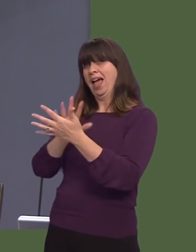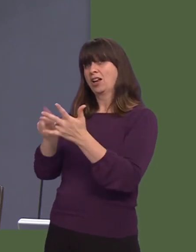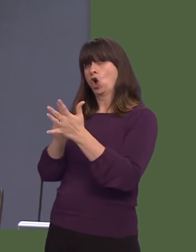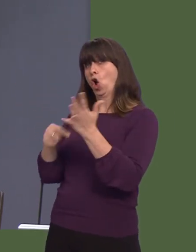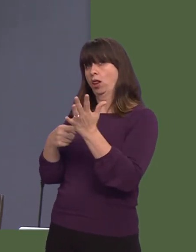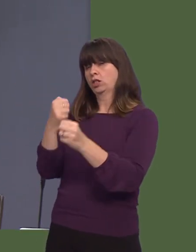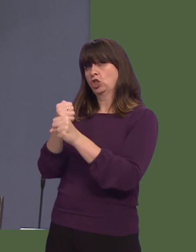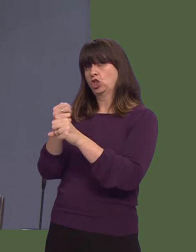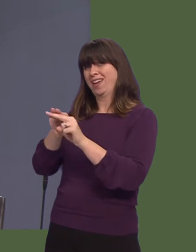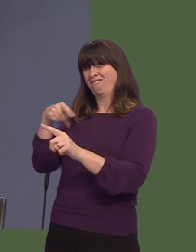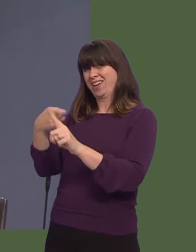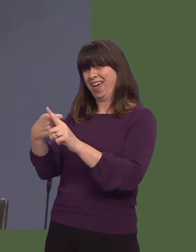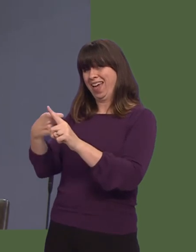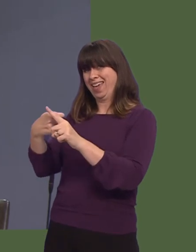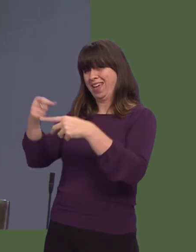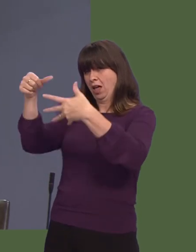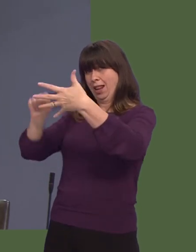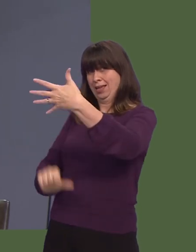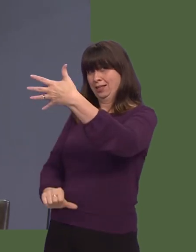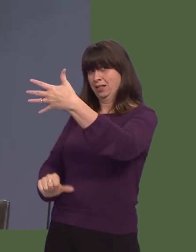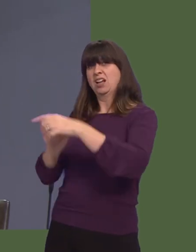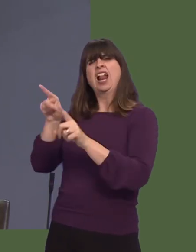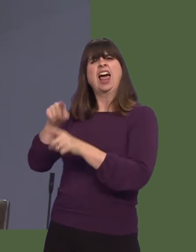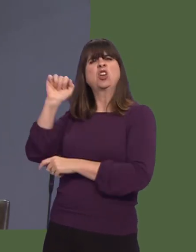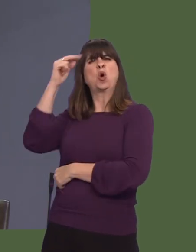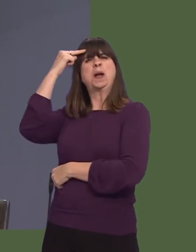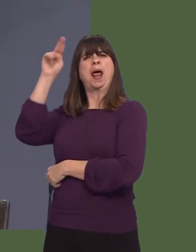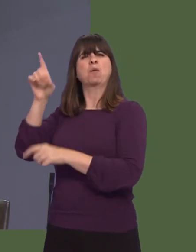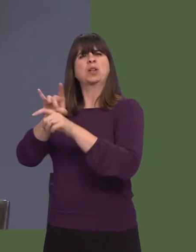Brand Index, and they measure the reputation of Scotland, Northern Ireland and the UK as